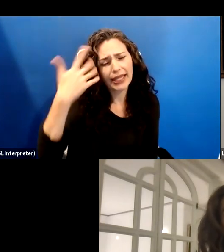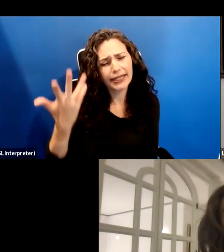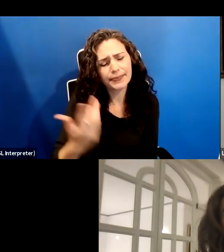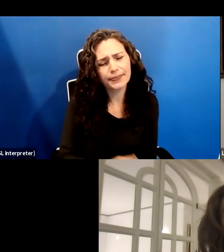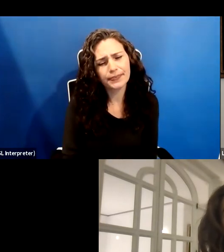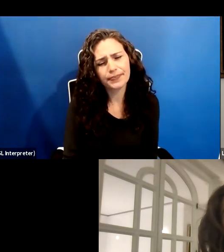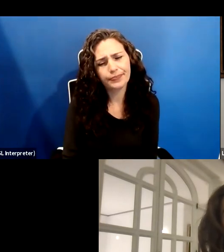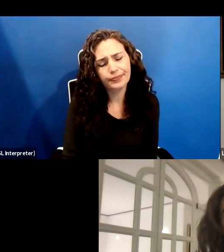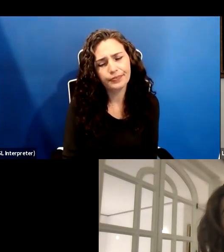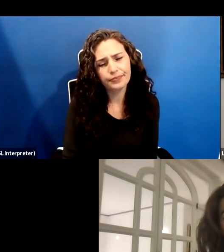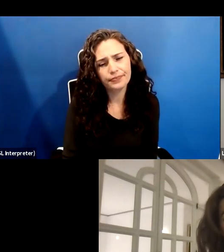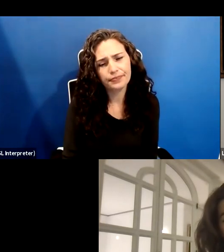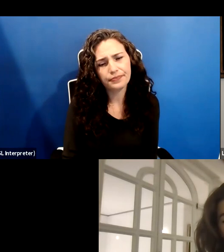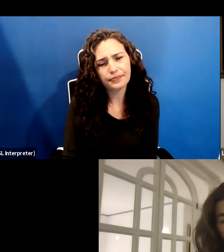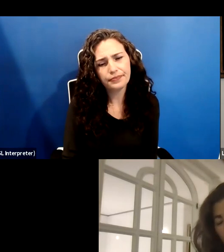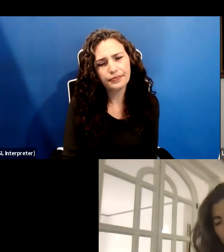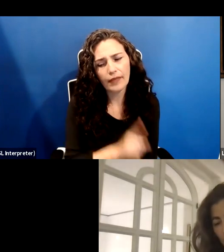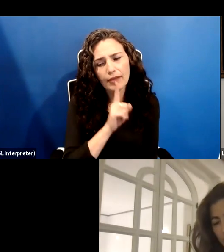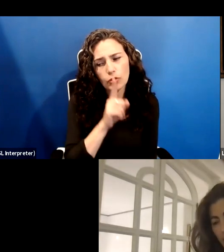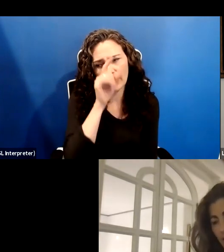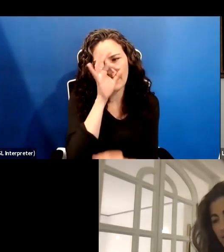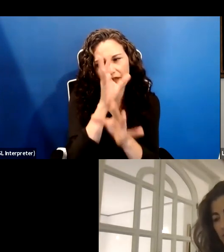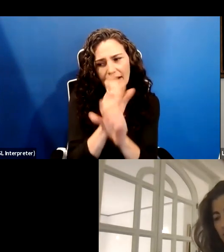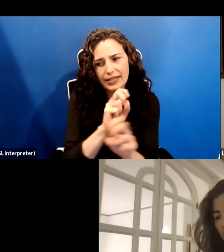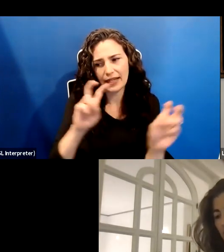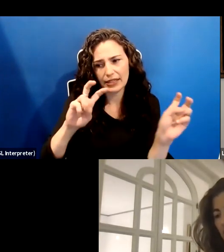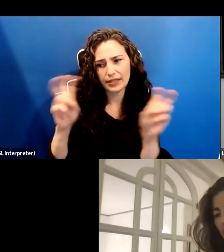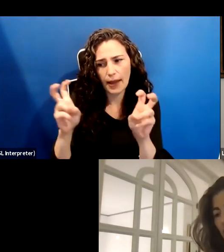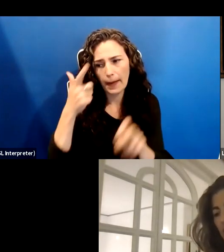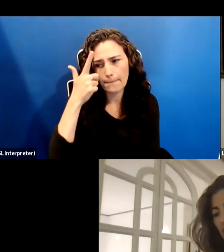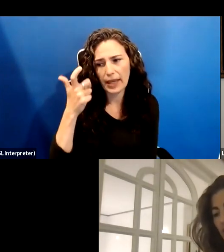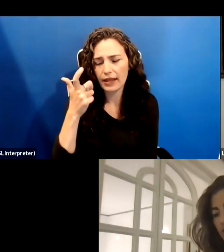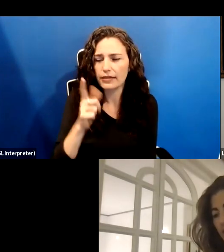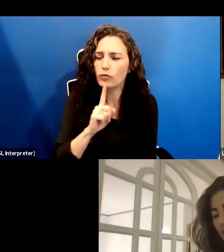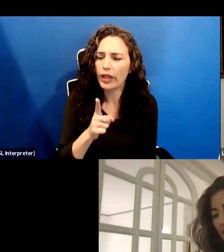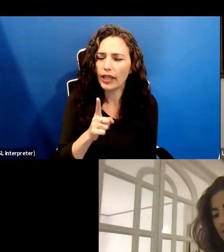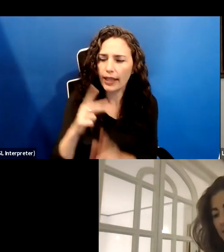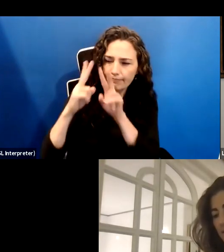you know, it's a fascinating topic because it really looks at